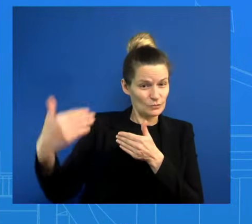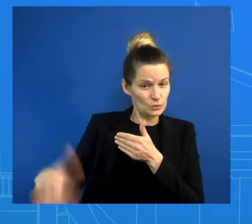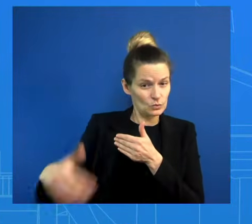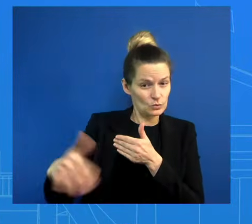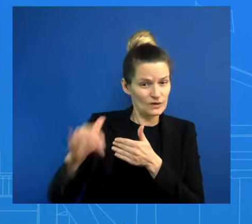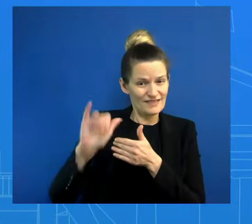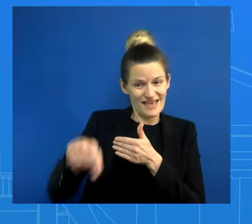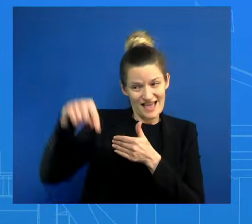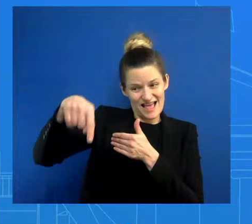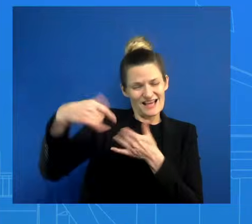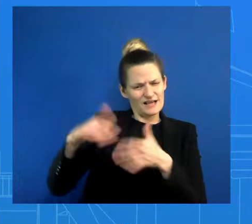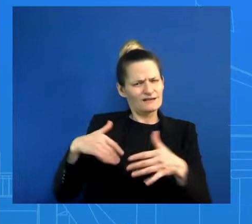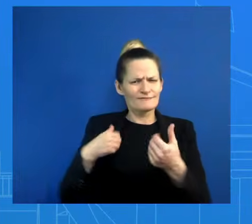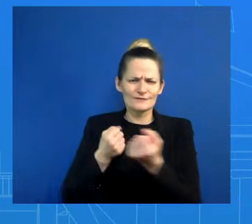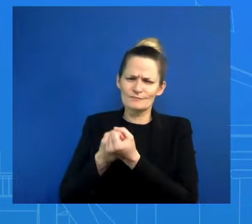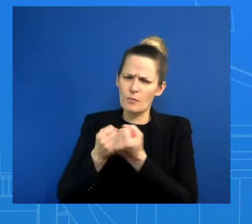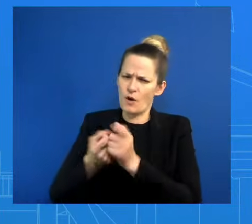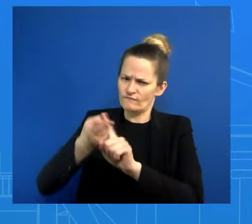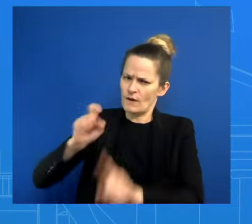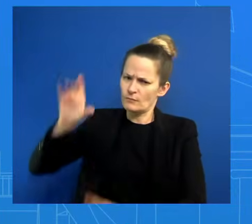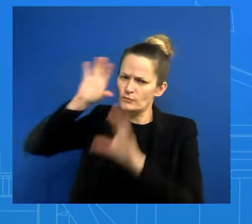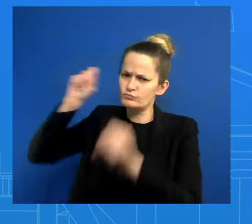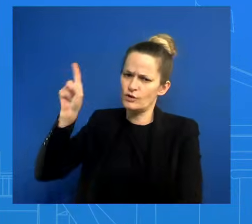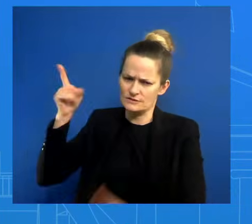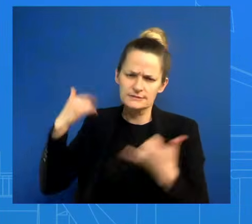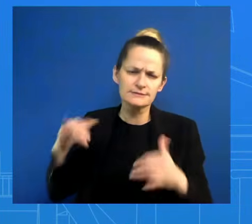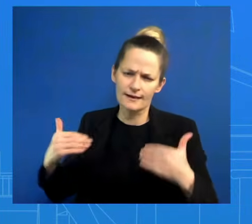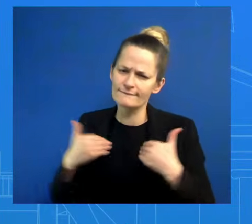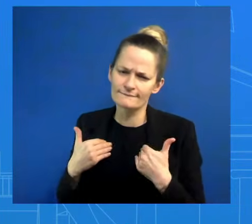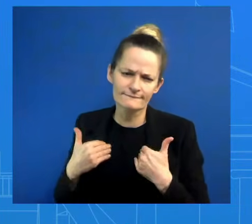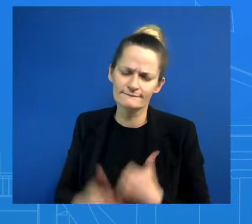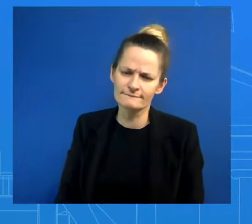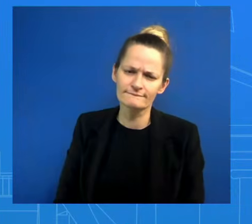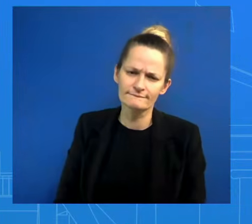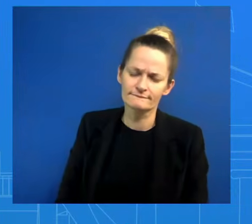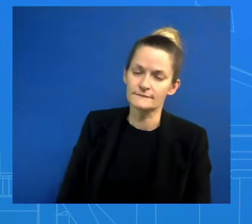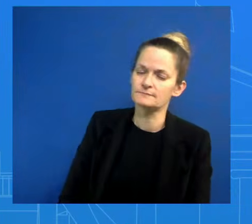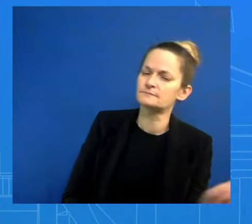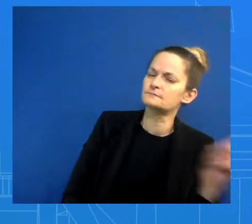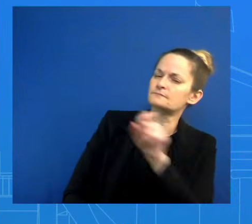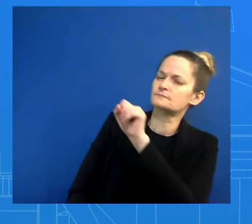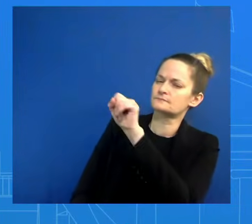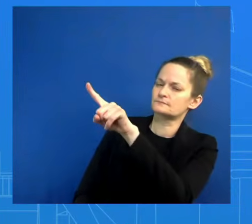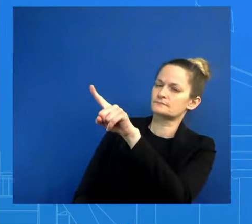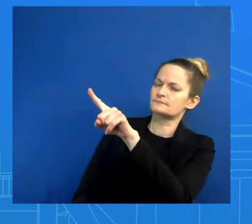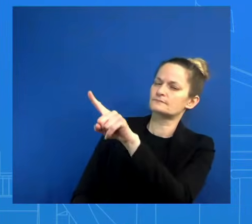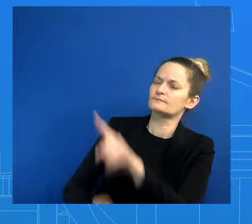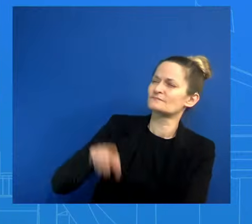Just a follow-up on Iran and human rights. Iran just executed a man for his involvement